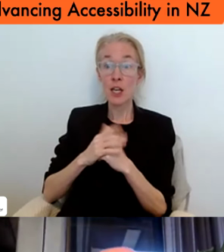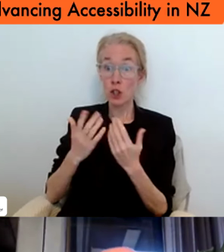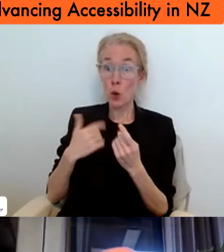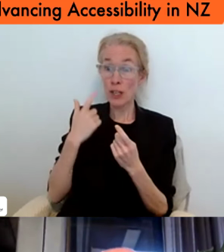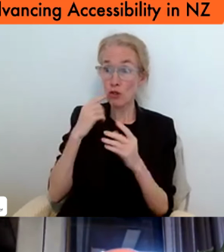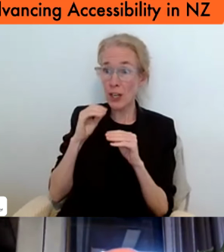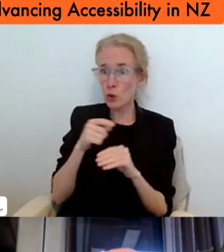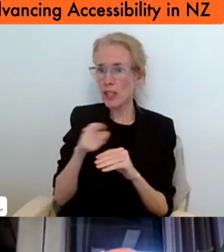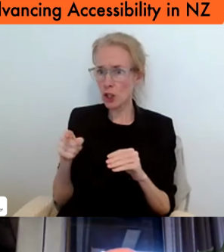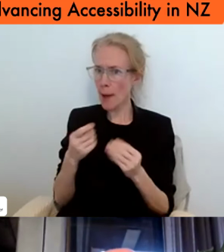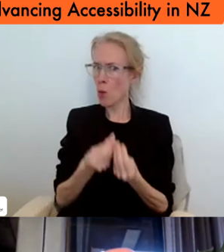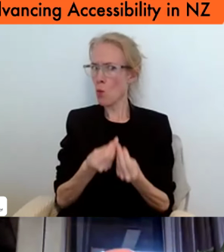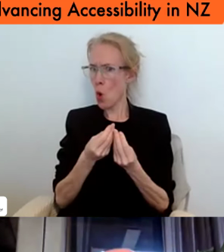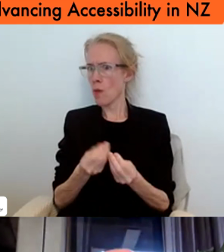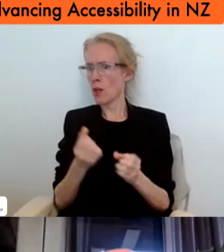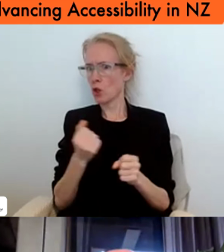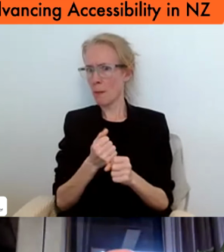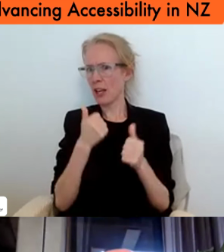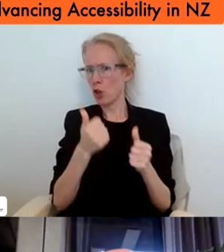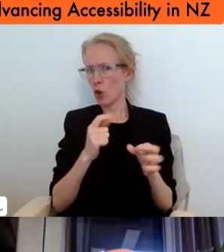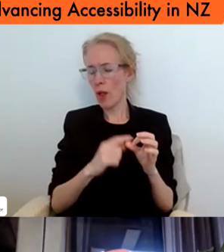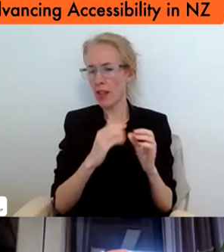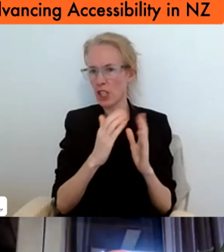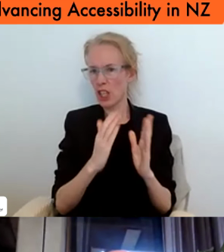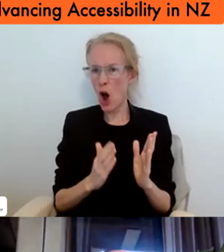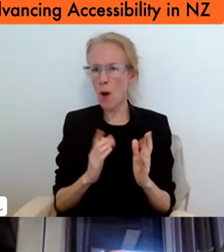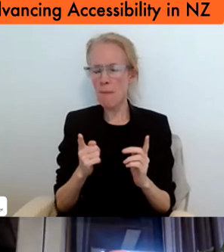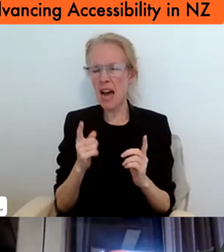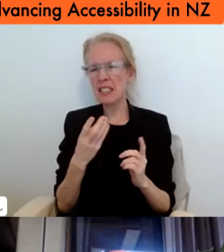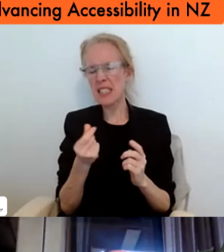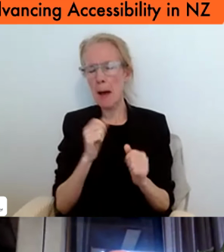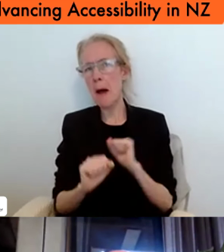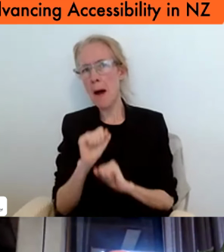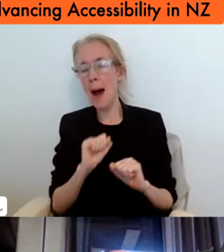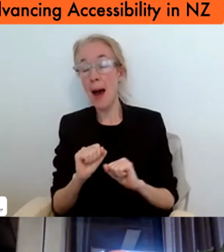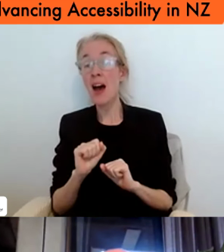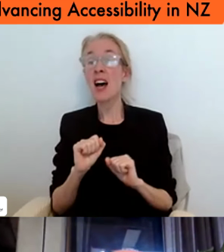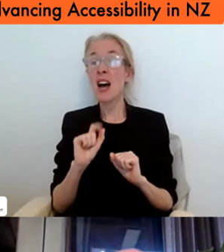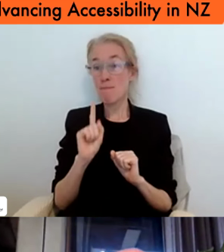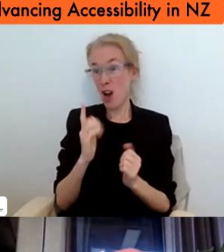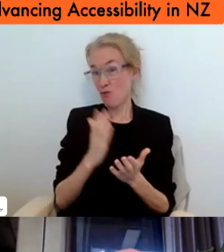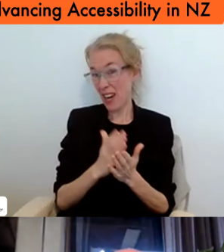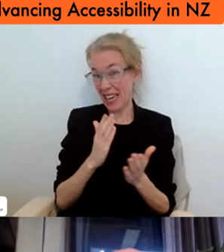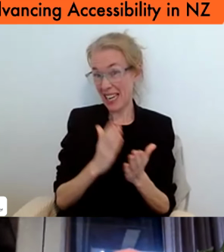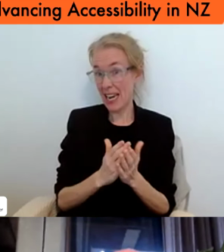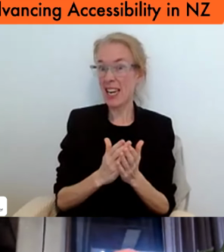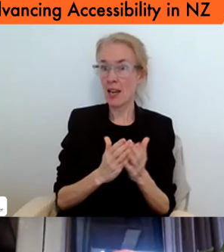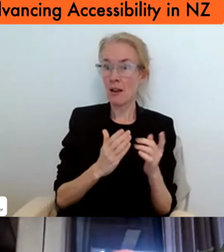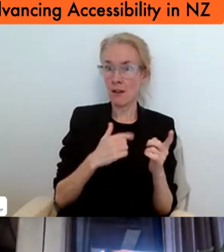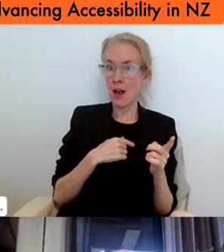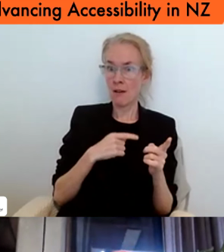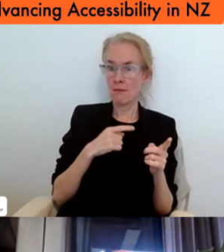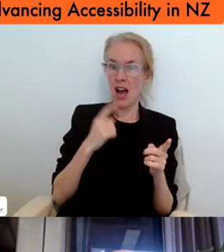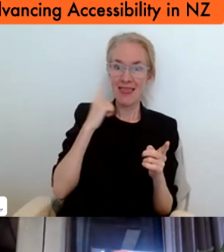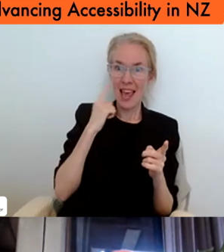through the -- Steve, sorry to interrupt you. I'll get you to come back to that in a second, but it's just initial statements